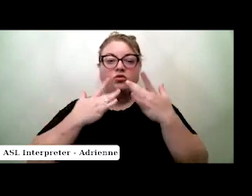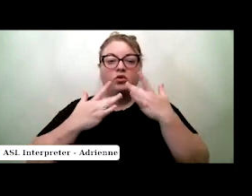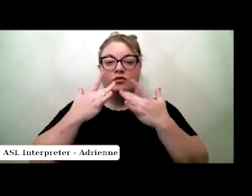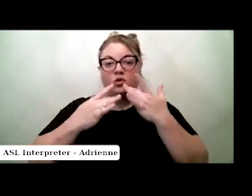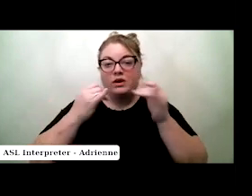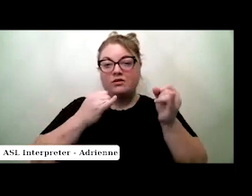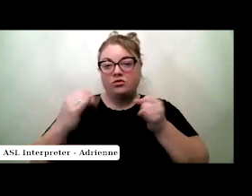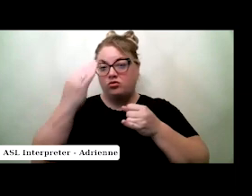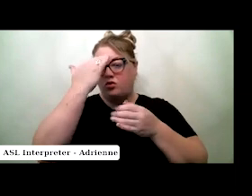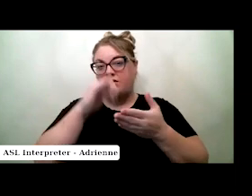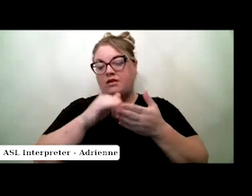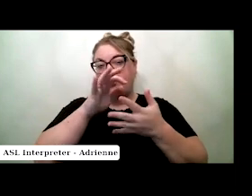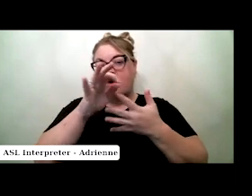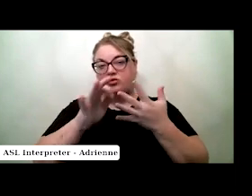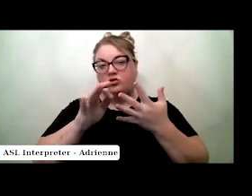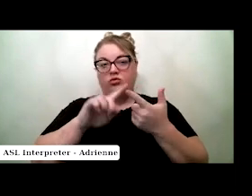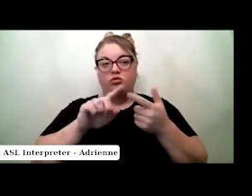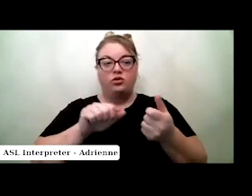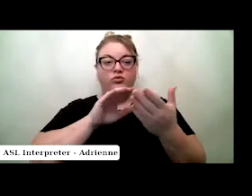This is an option. And to address this issue.